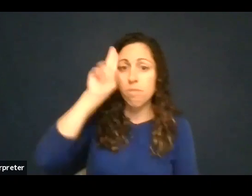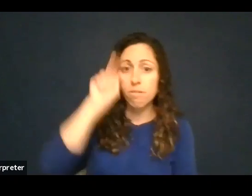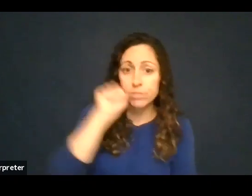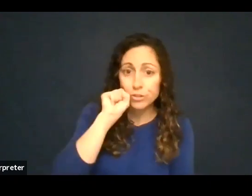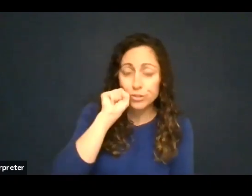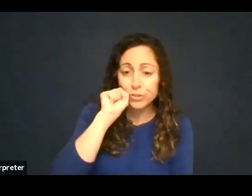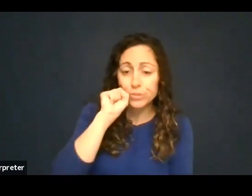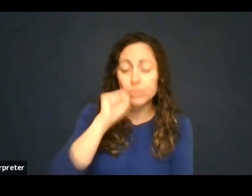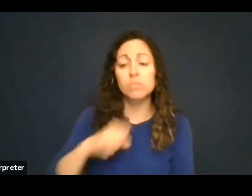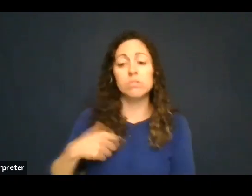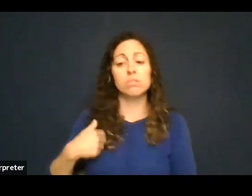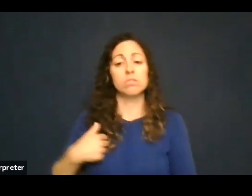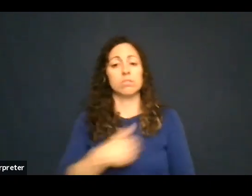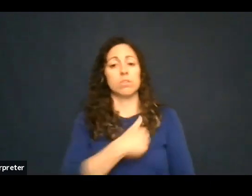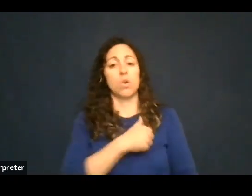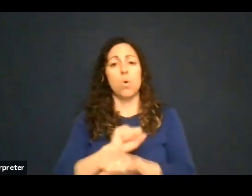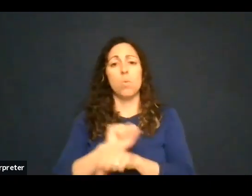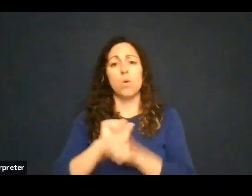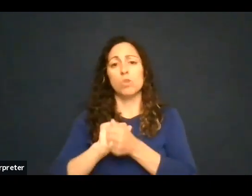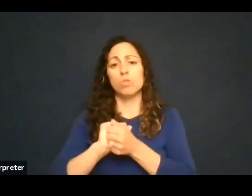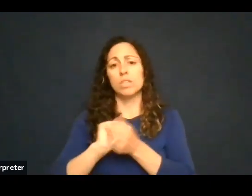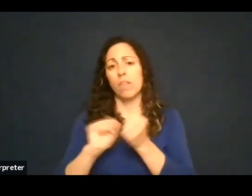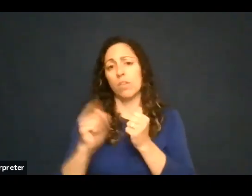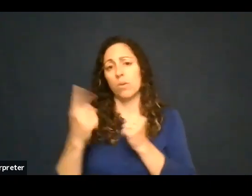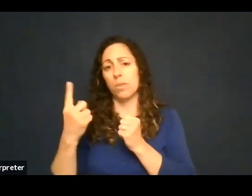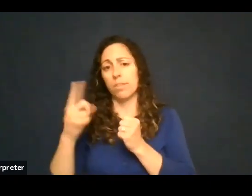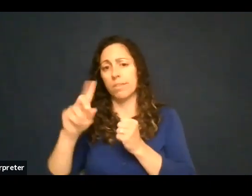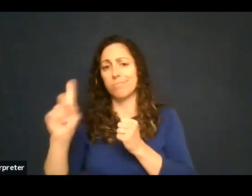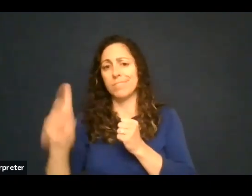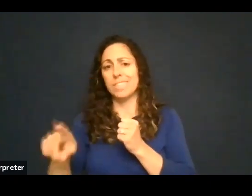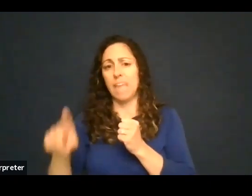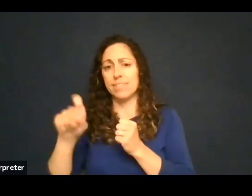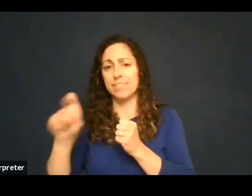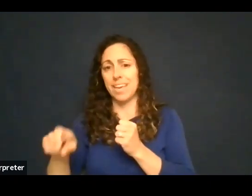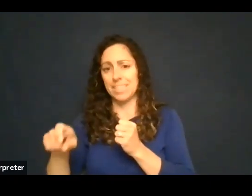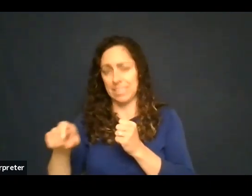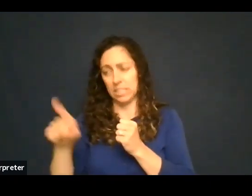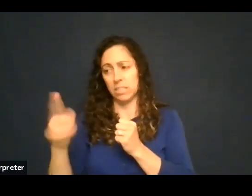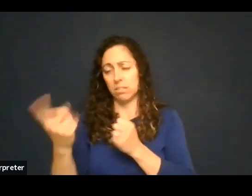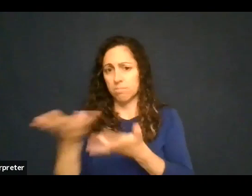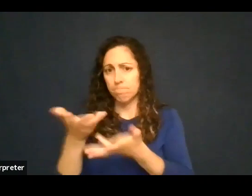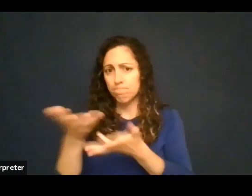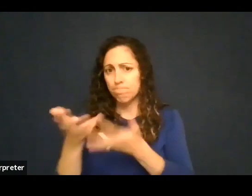Nacuity in Dallas that has an oral antioxidant that